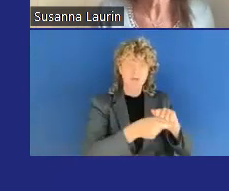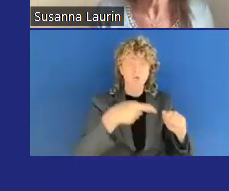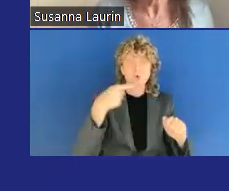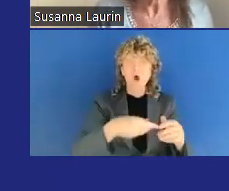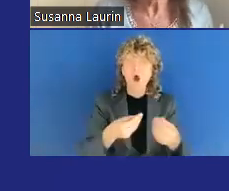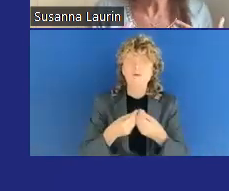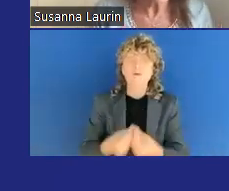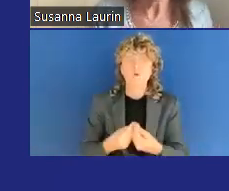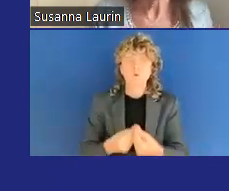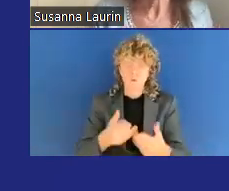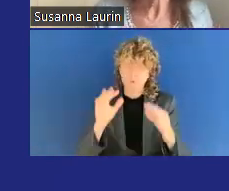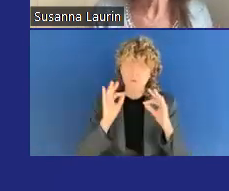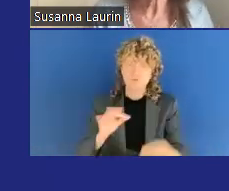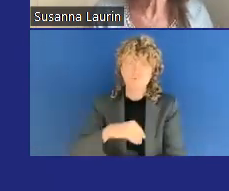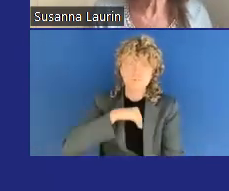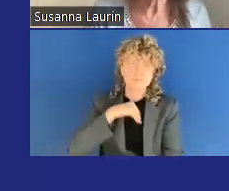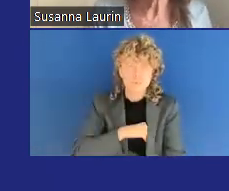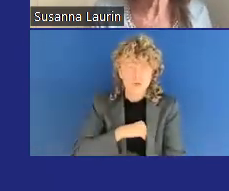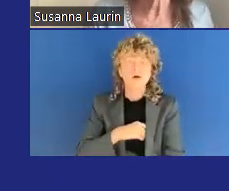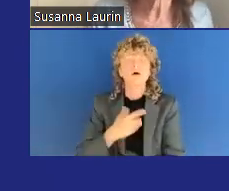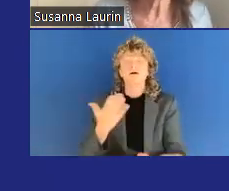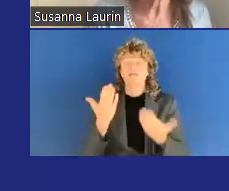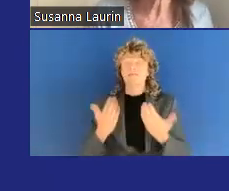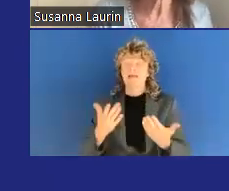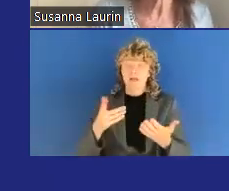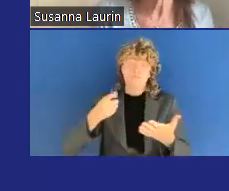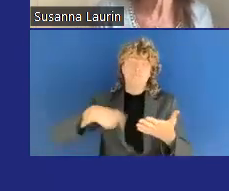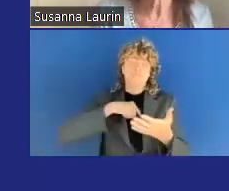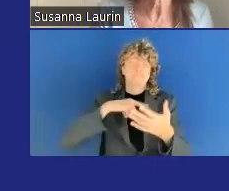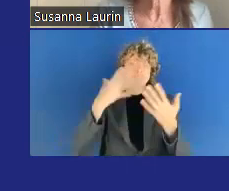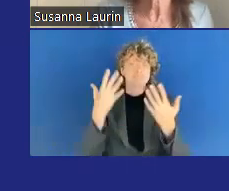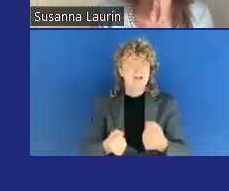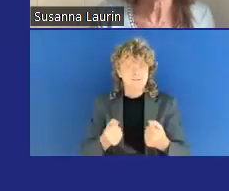power to really require accessibility and push the market players to create something that is better.